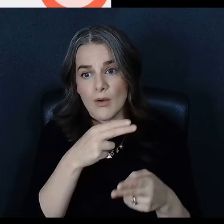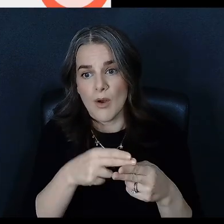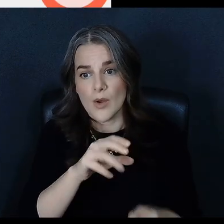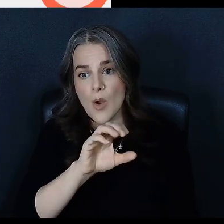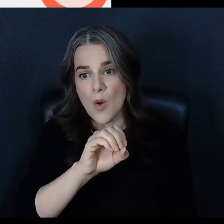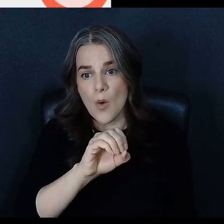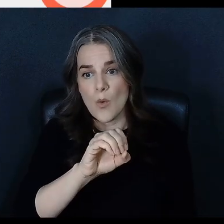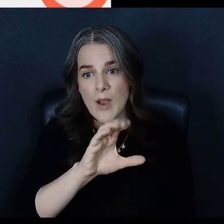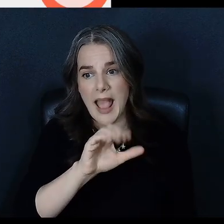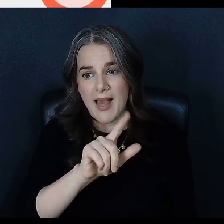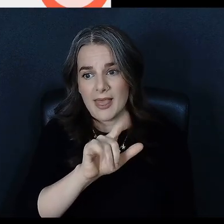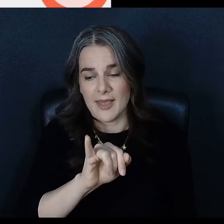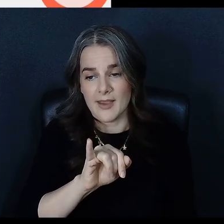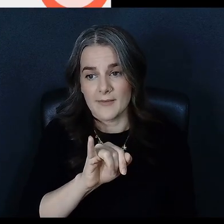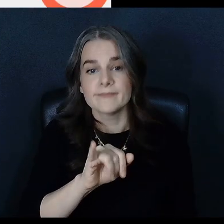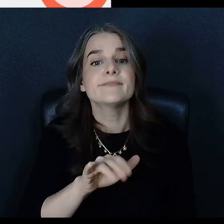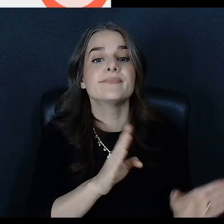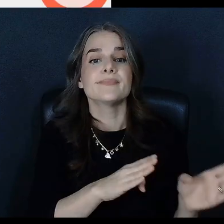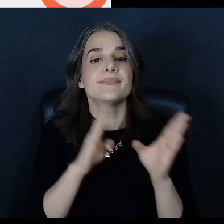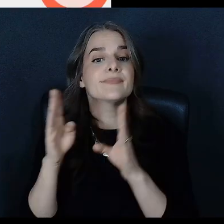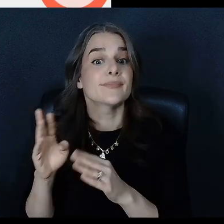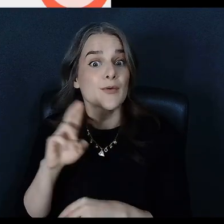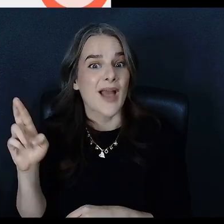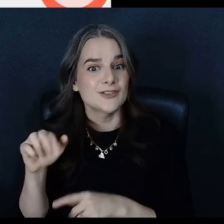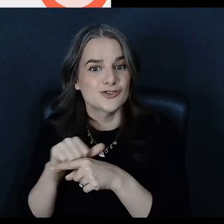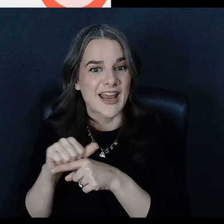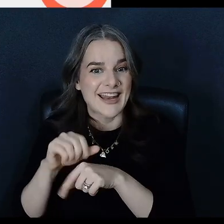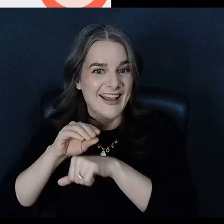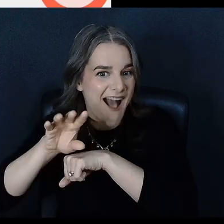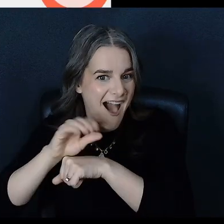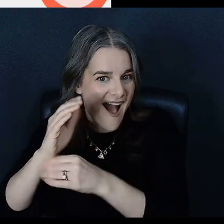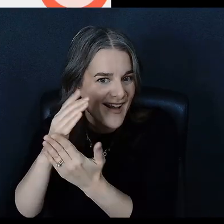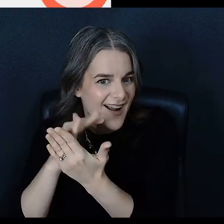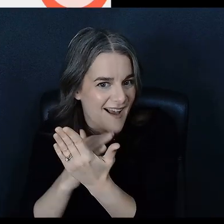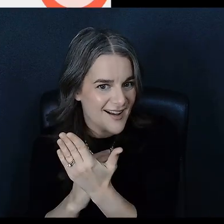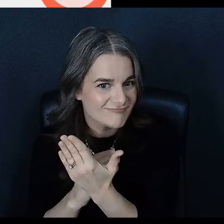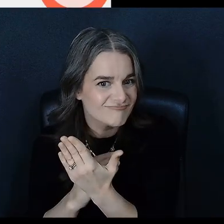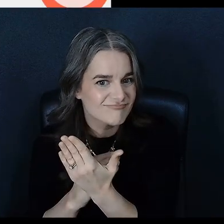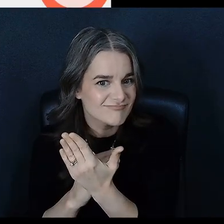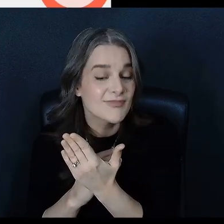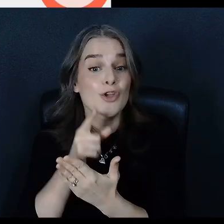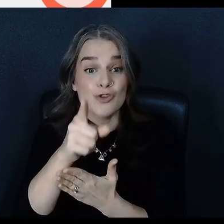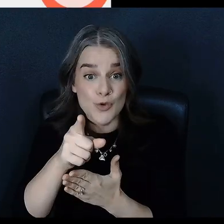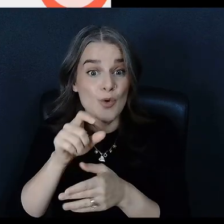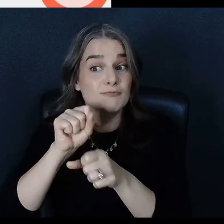that would help you as a professional teach someone how to do speech to text effectively.